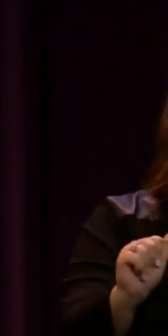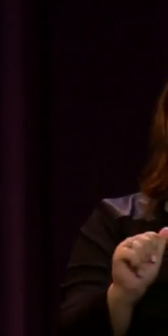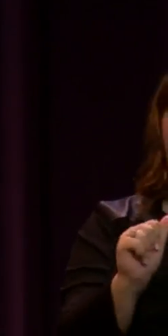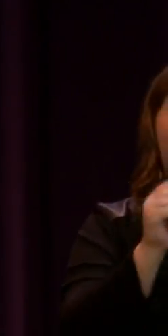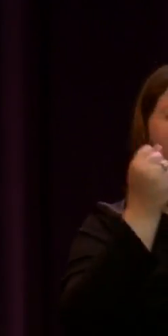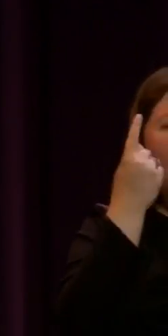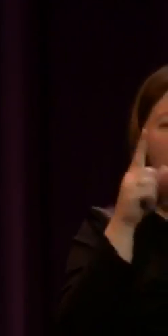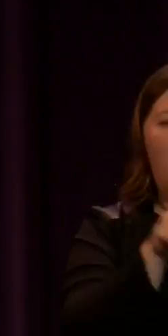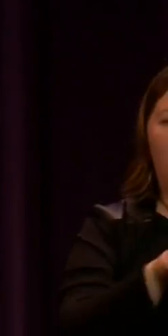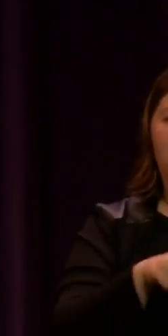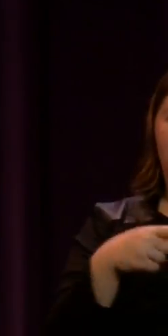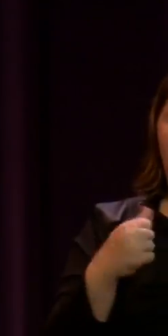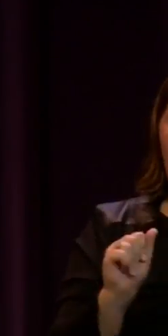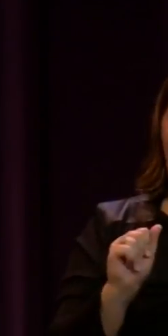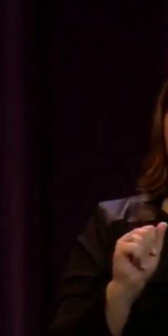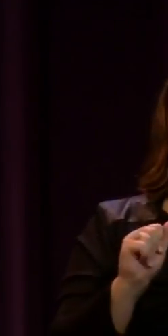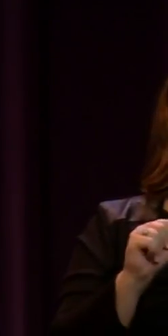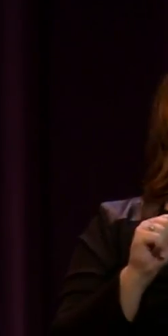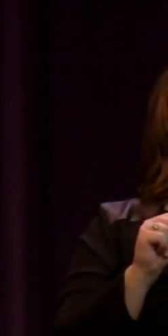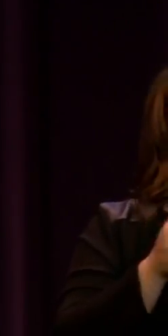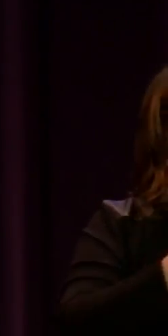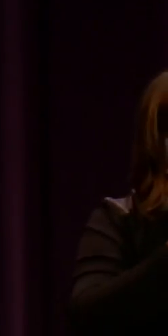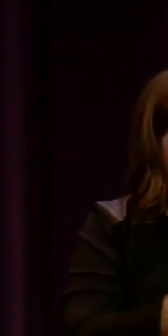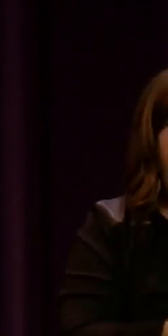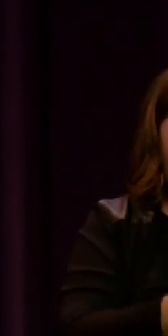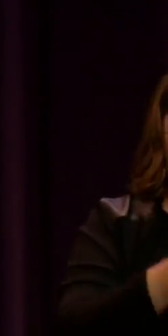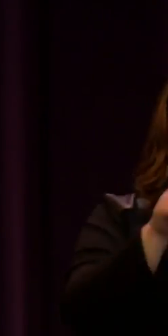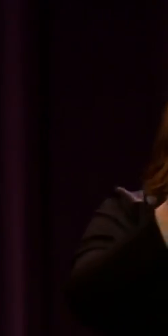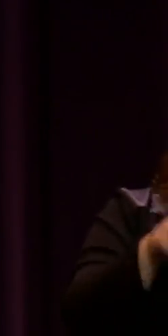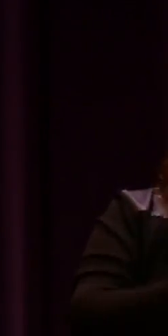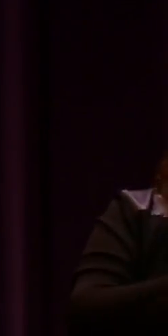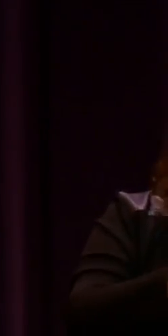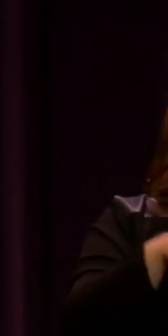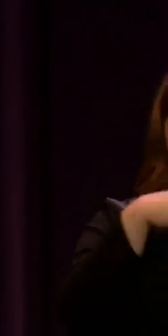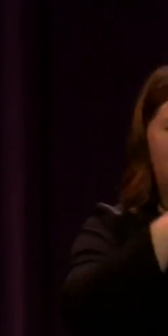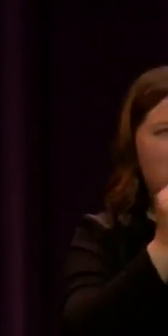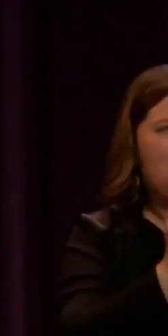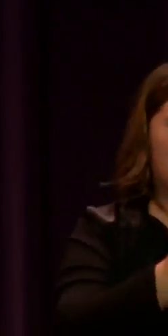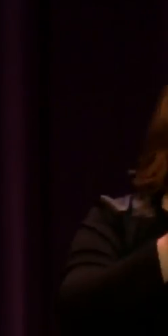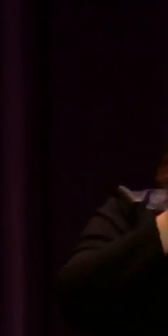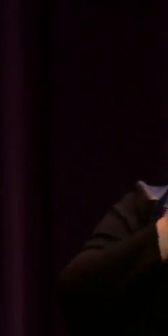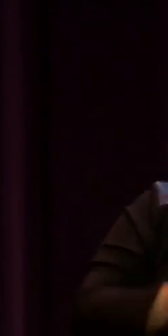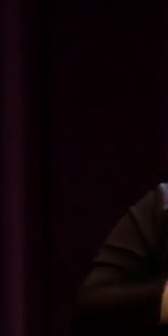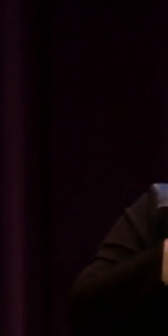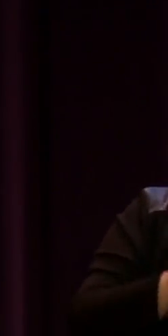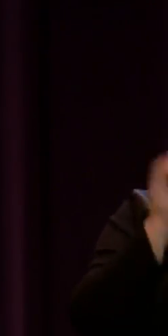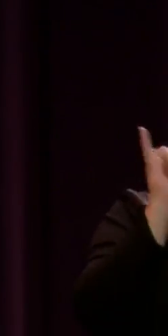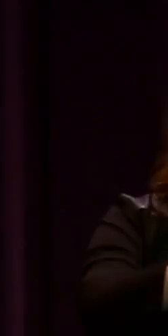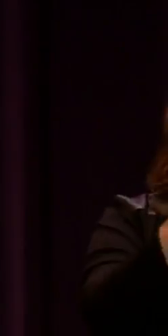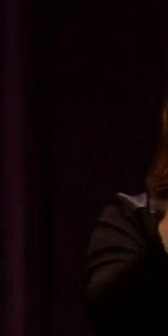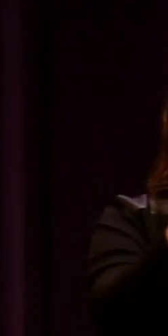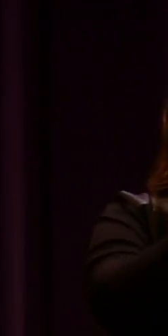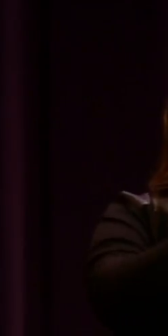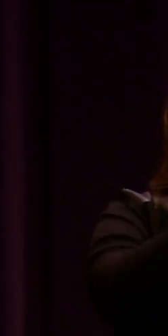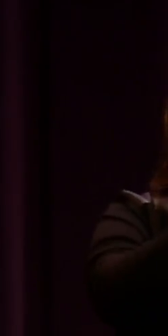NUMBER OF PRINCIPLES IN CREATING OR MODIFYING THE 1987 VERSION OF